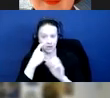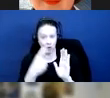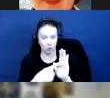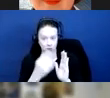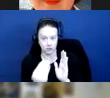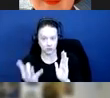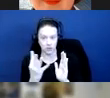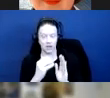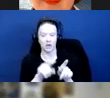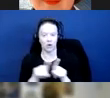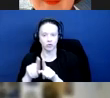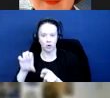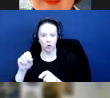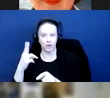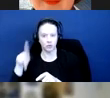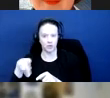or Medicaid rulemaking notice.